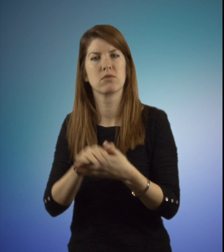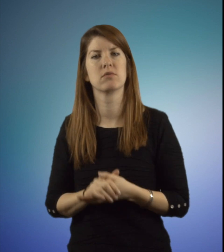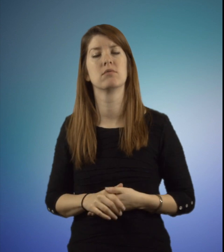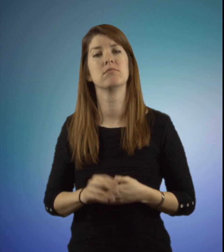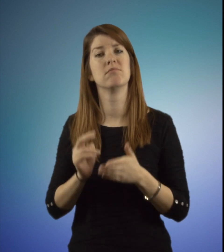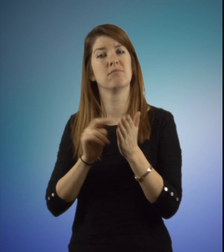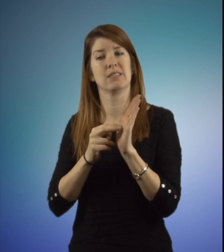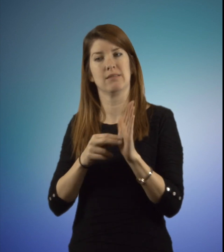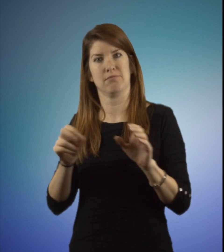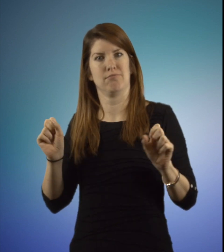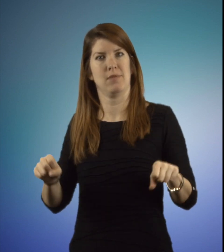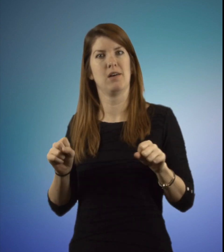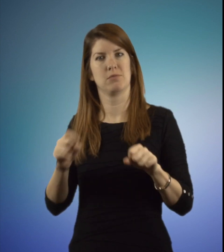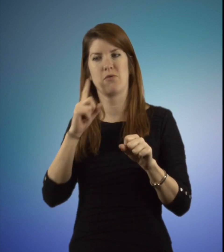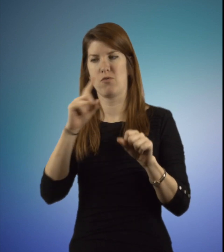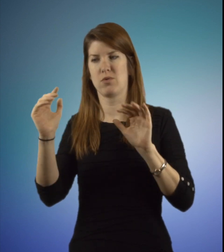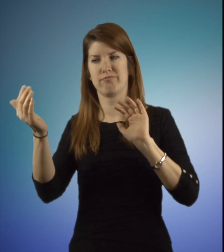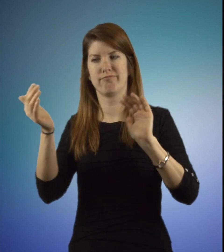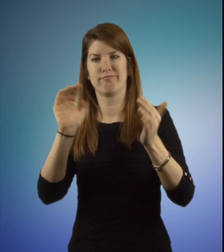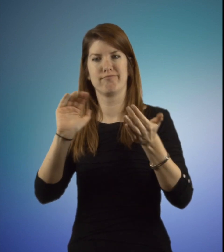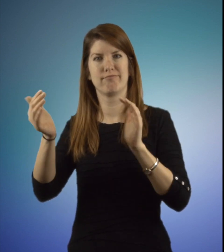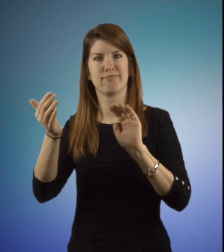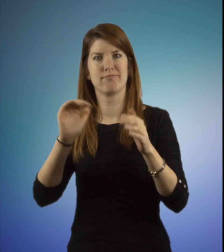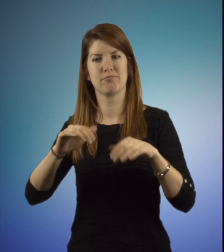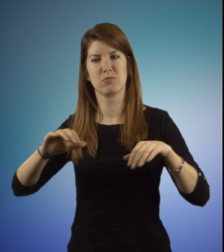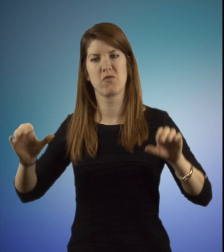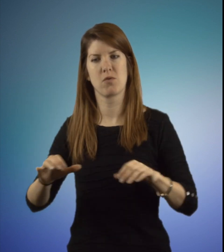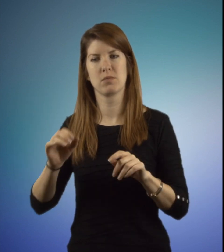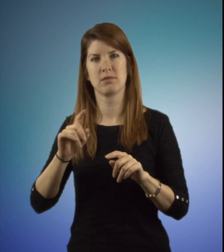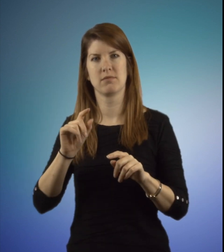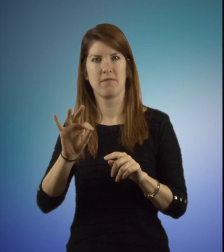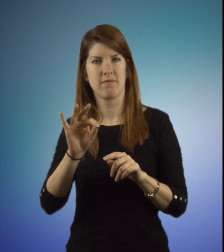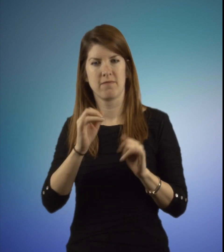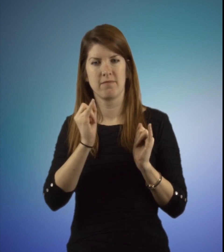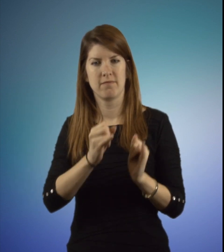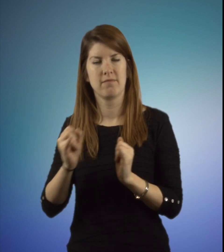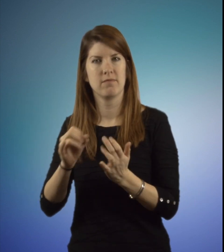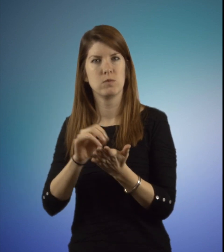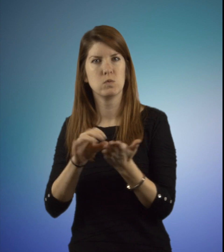or standardized manner so it makes it possible to compare the performance